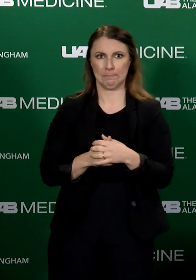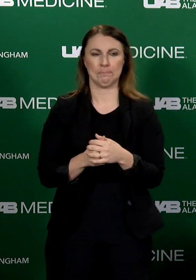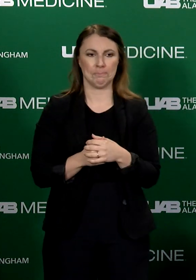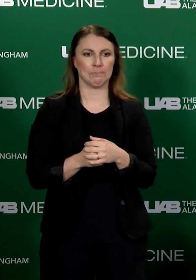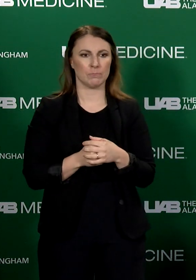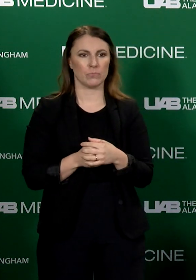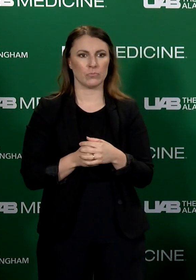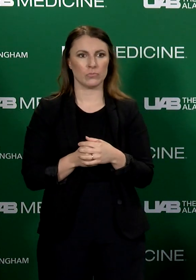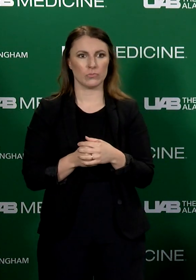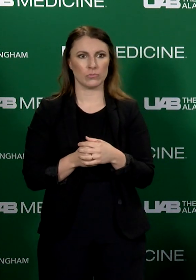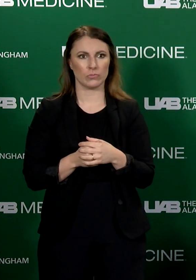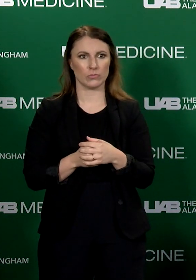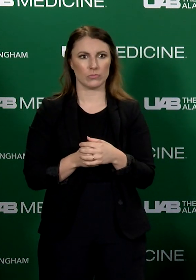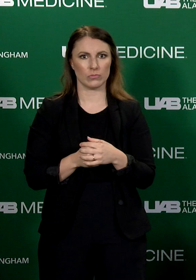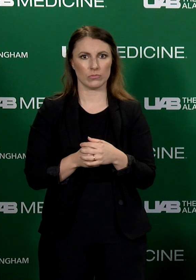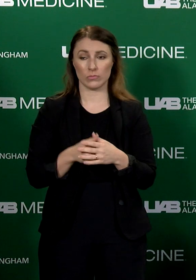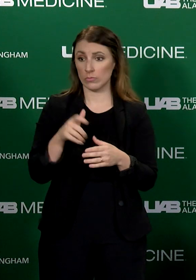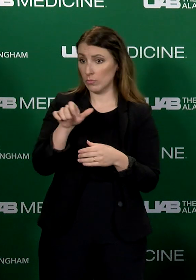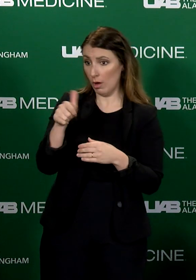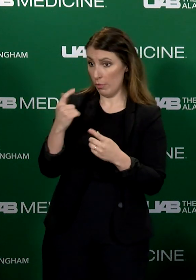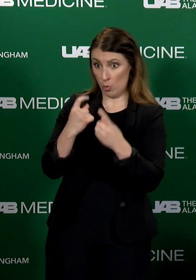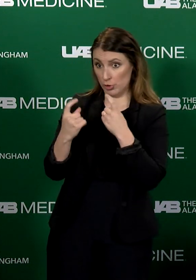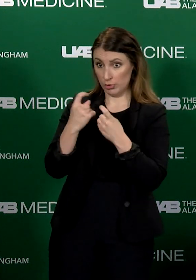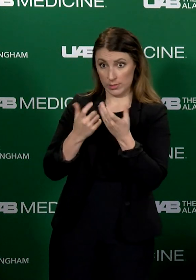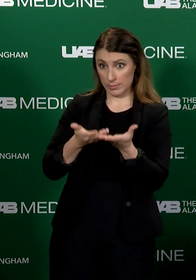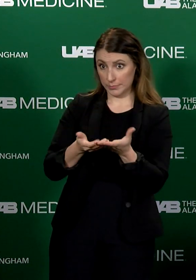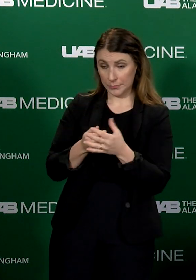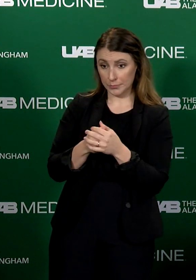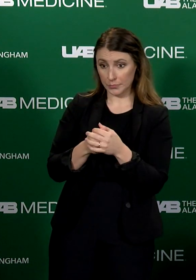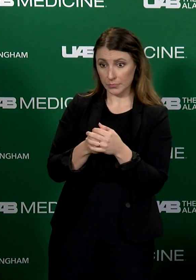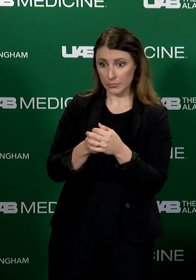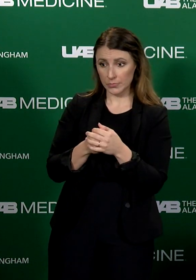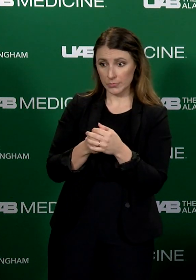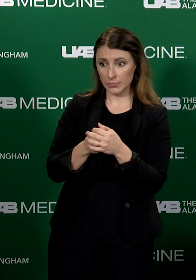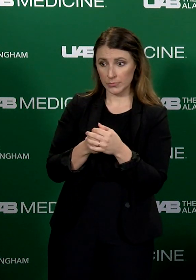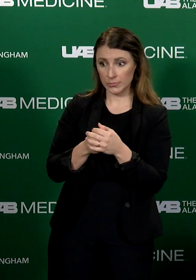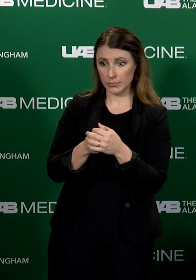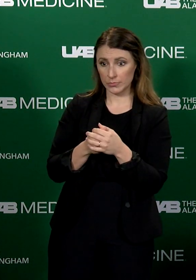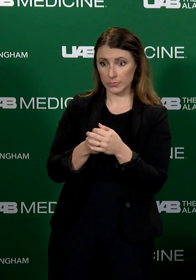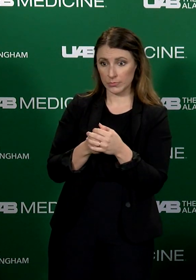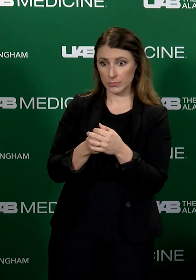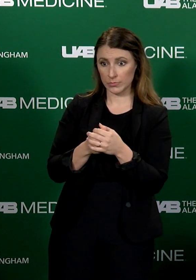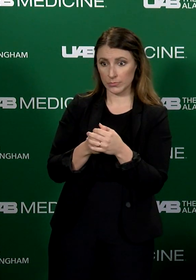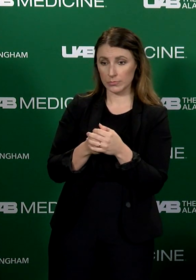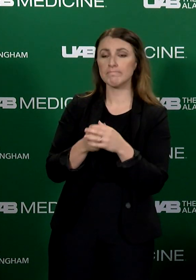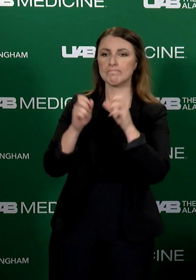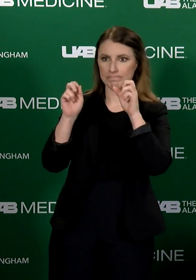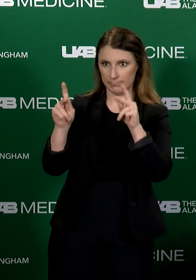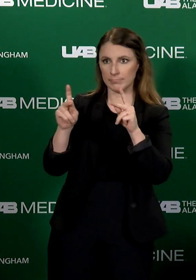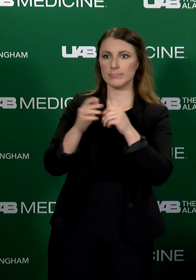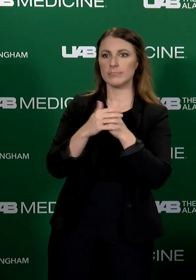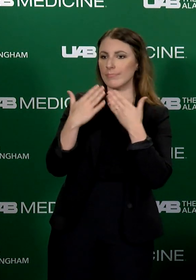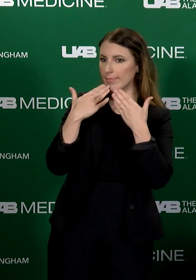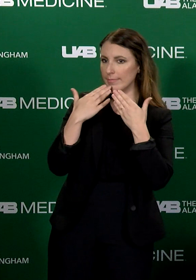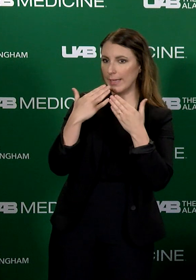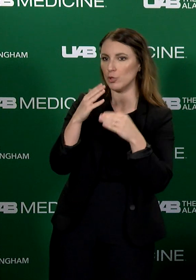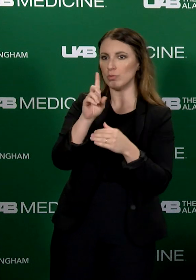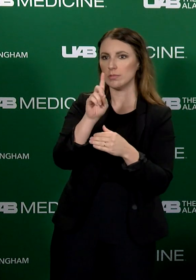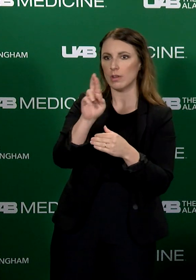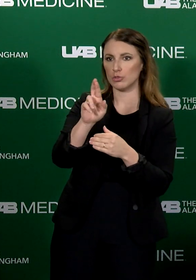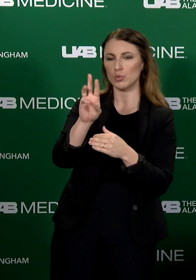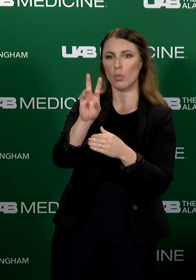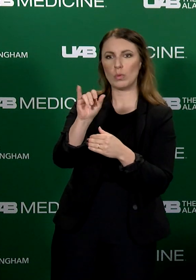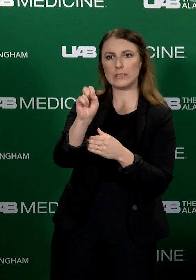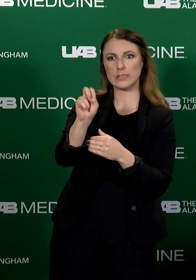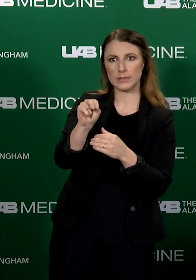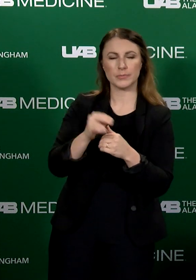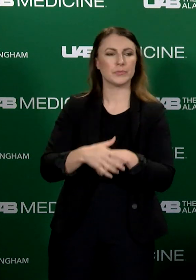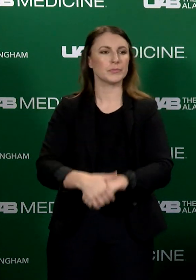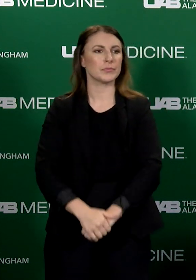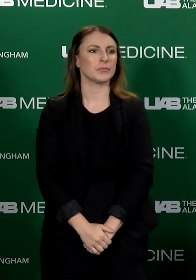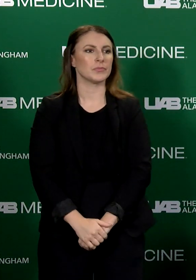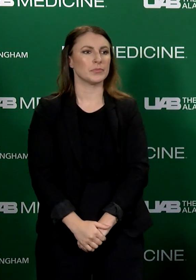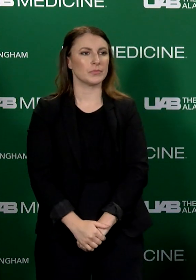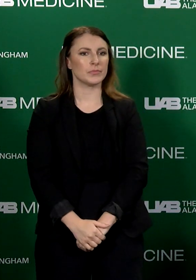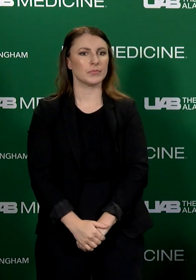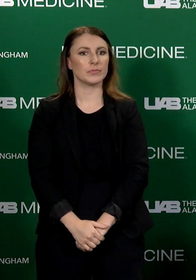any other questions for dr. Wilson okay thank you and now lastly we're gonna